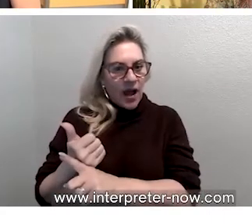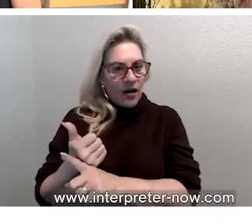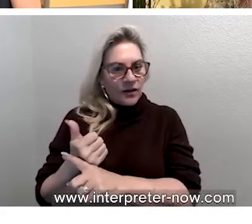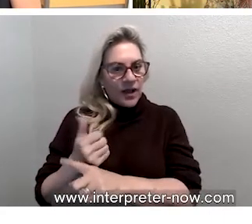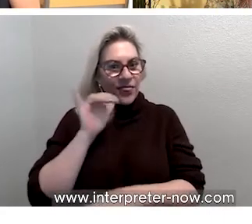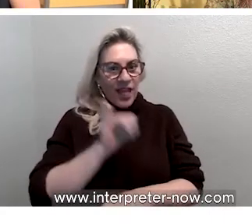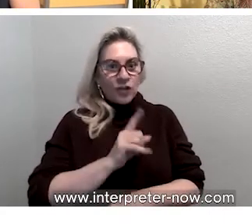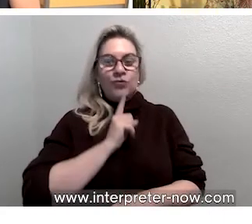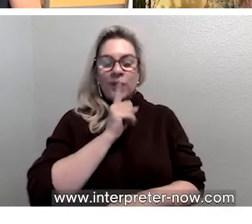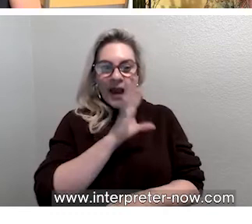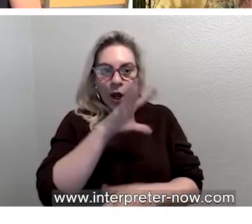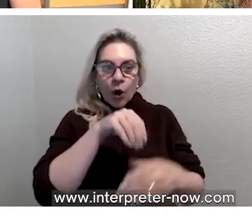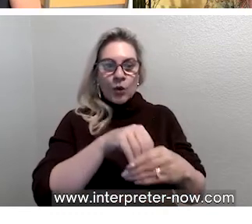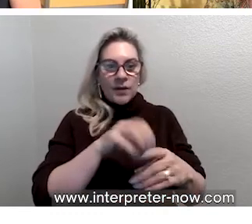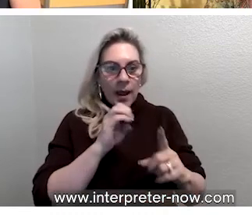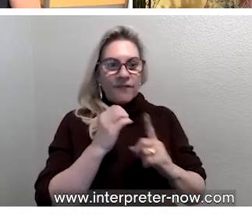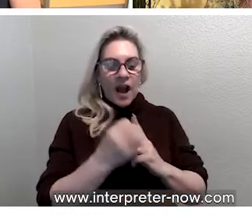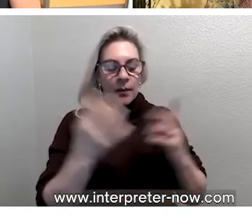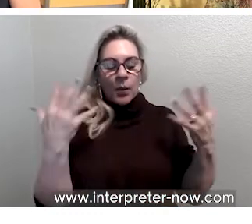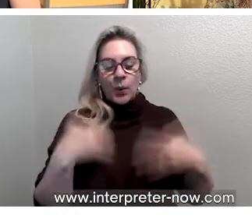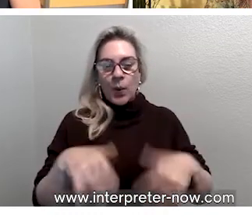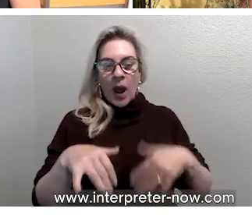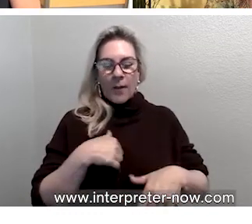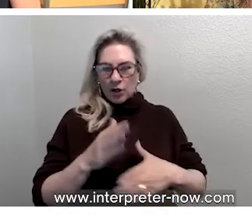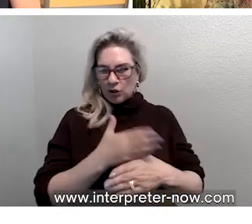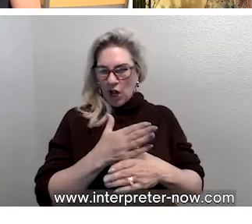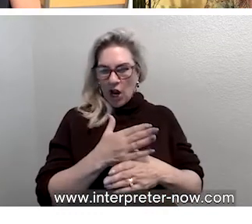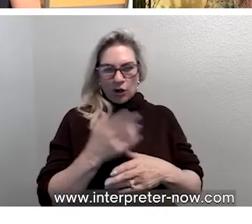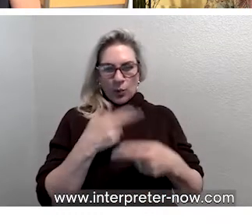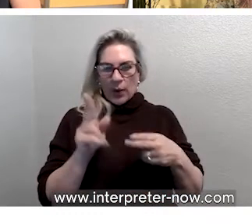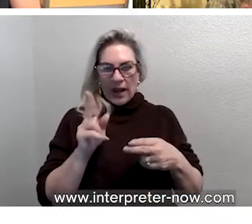I'll just share a quick example.